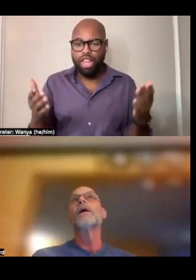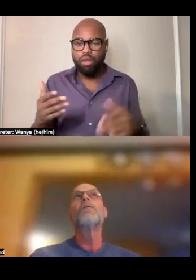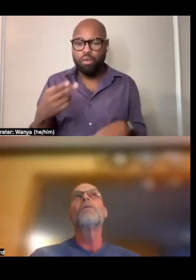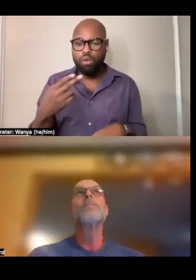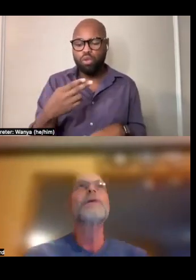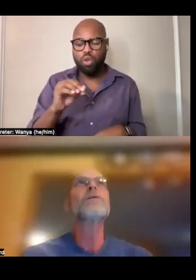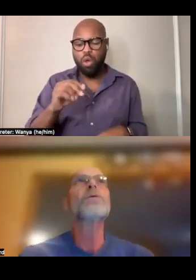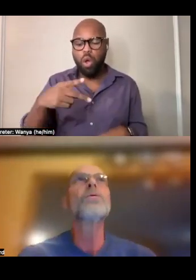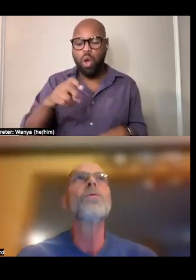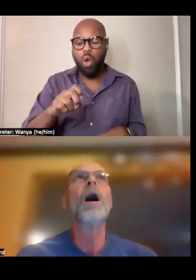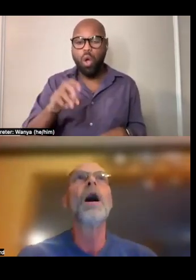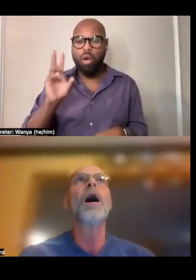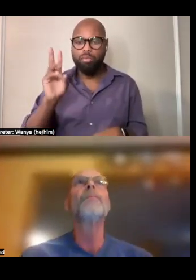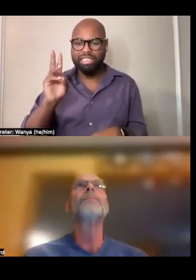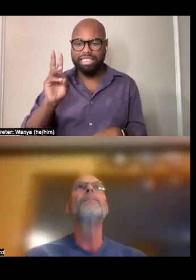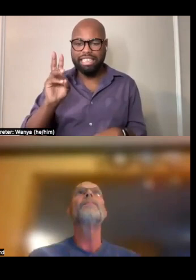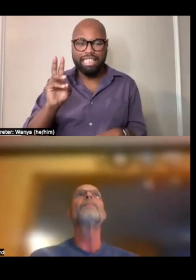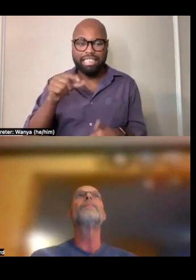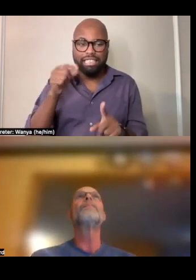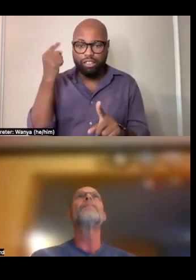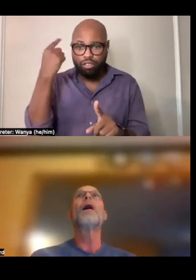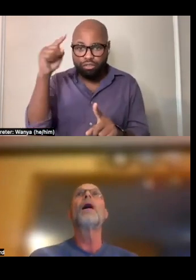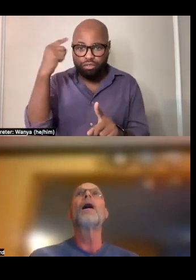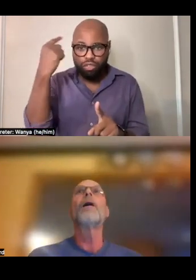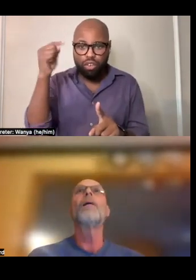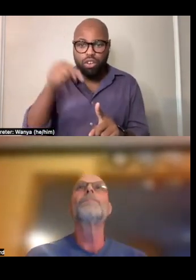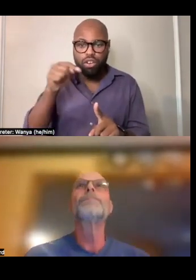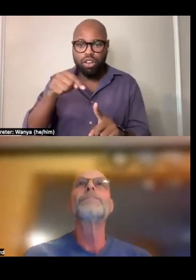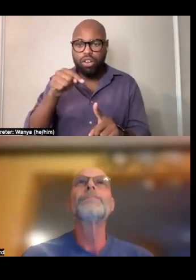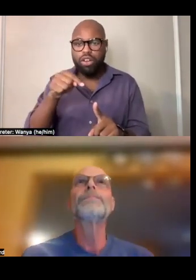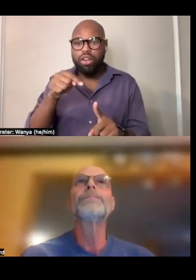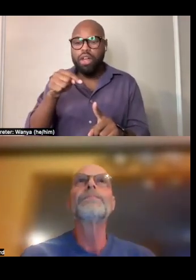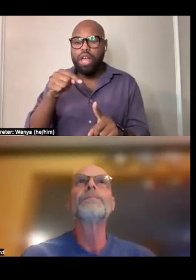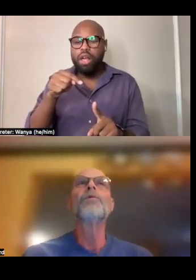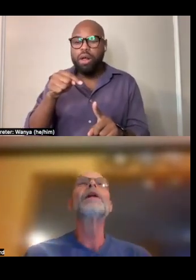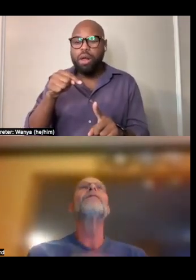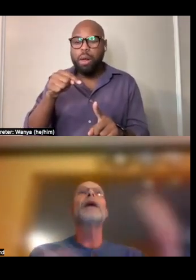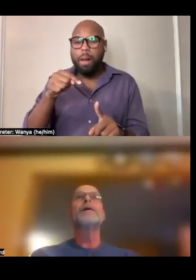was meant to renovate